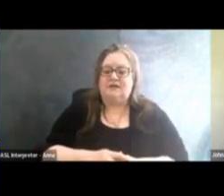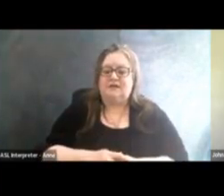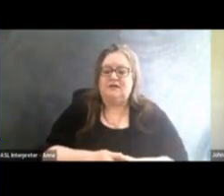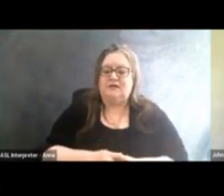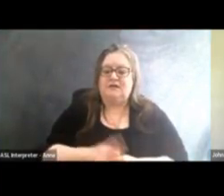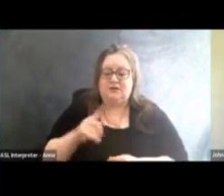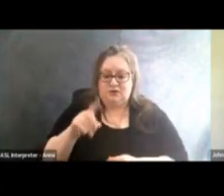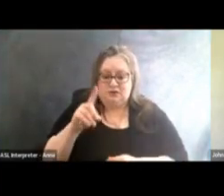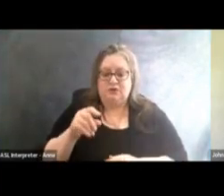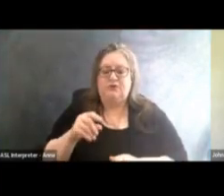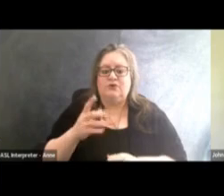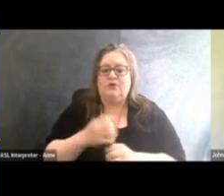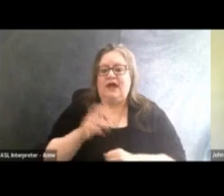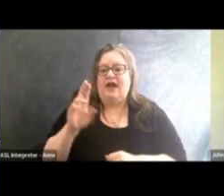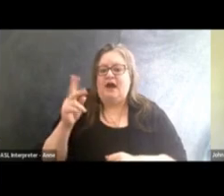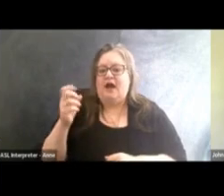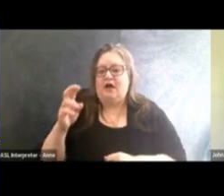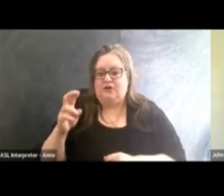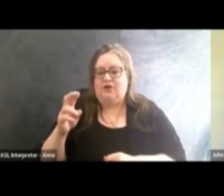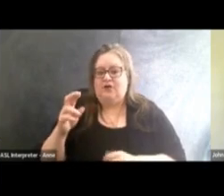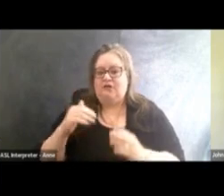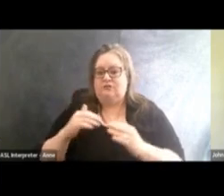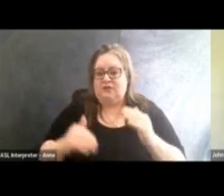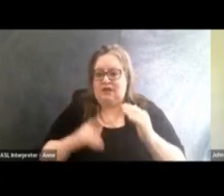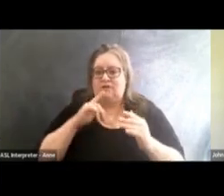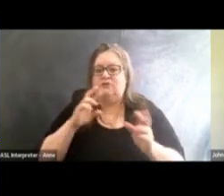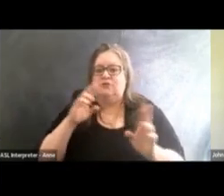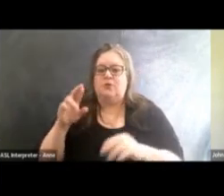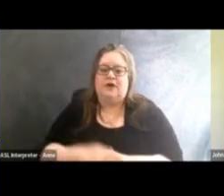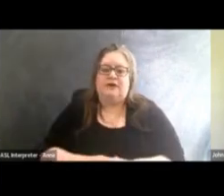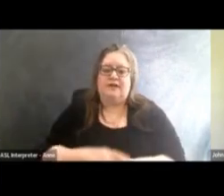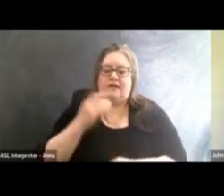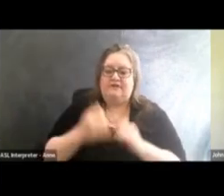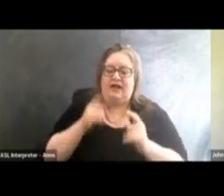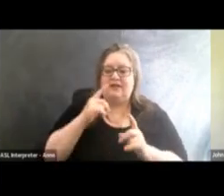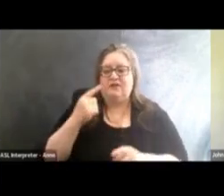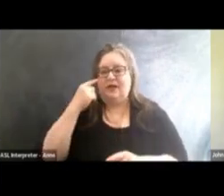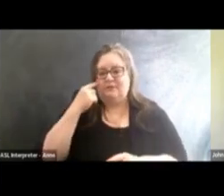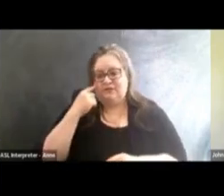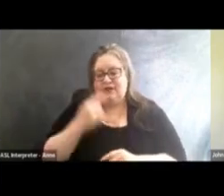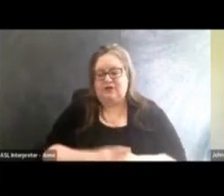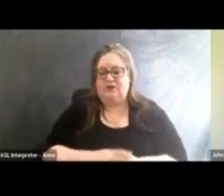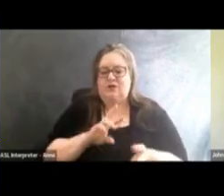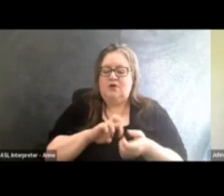get under reporting. And finally, there's observation. The problem is, is that we're